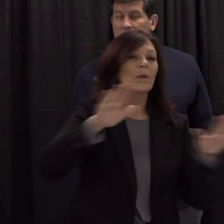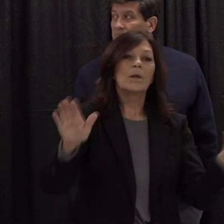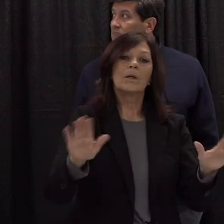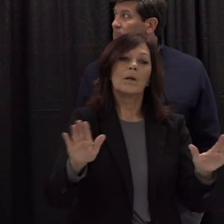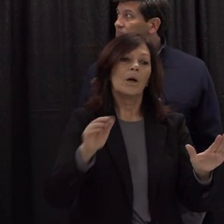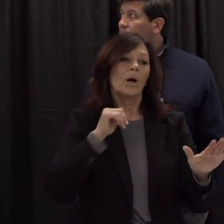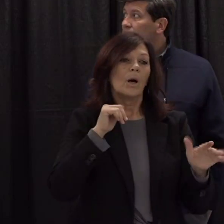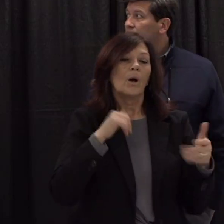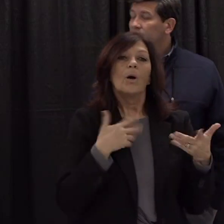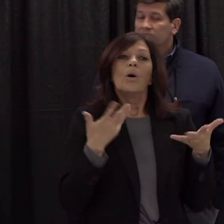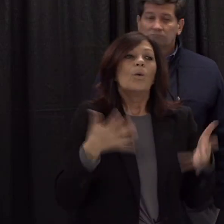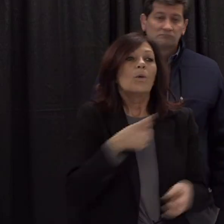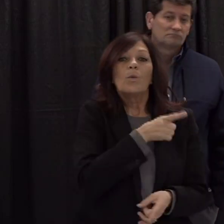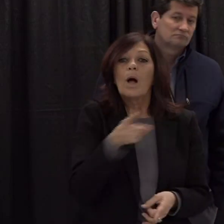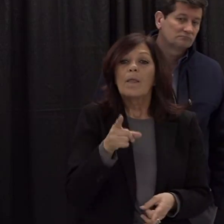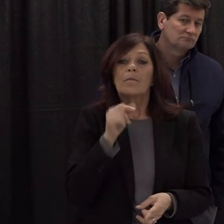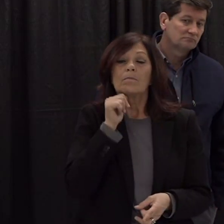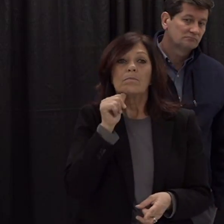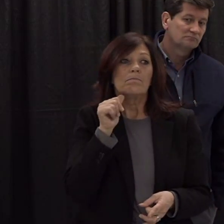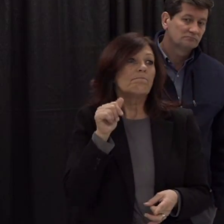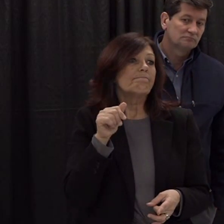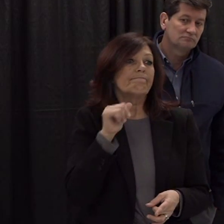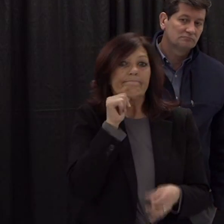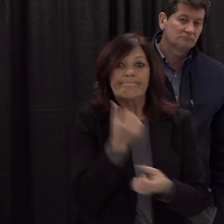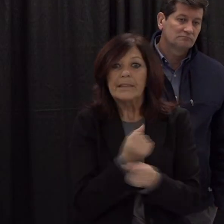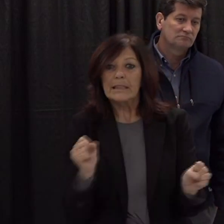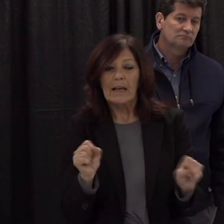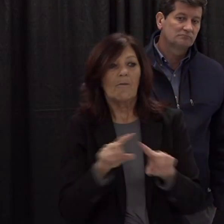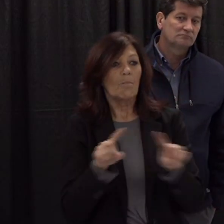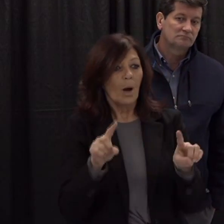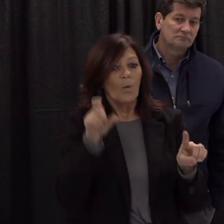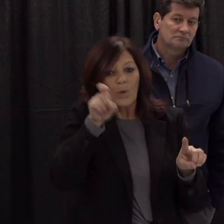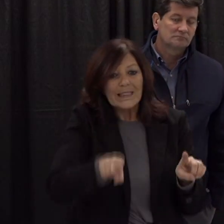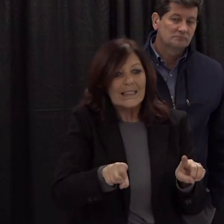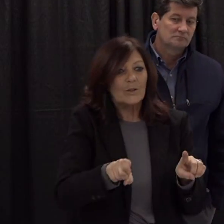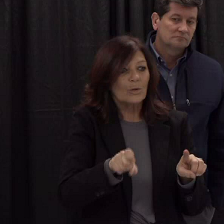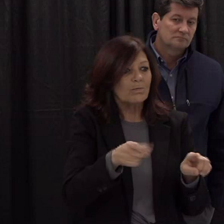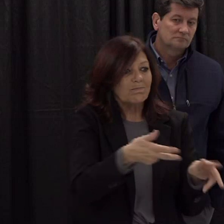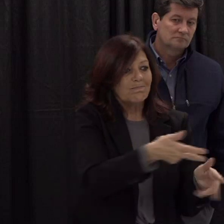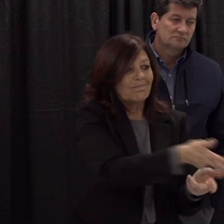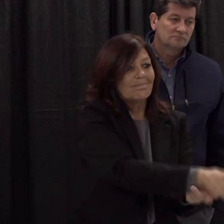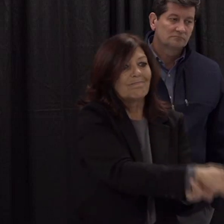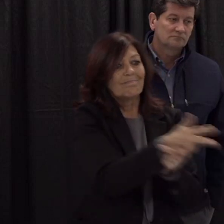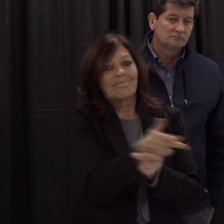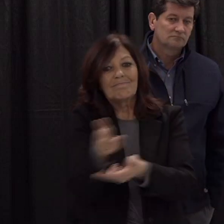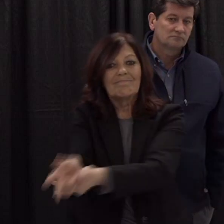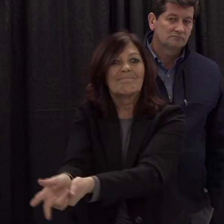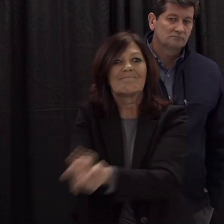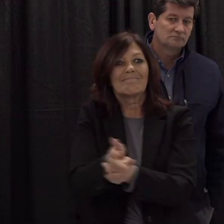crews in a safe, unsafe situation. However, we're going to do everything we can to get those vehicles unstuck. And hopefully get everybody